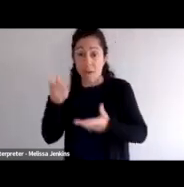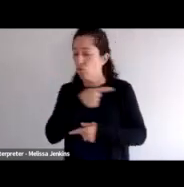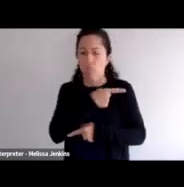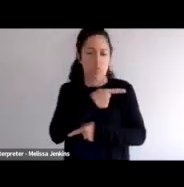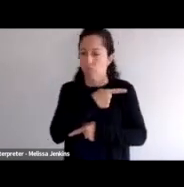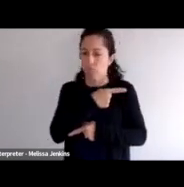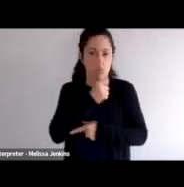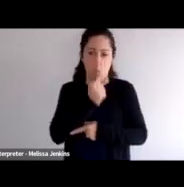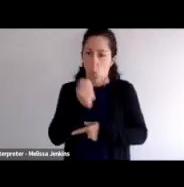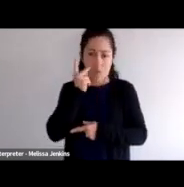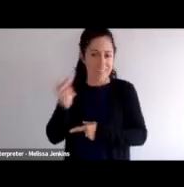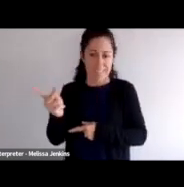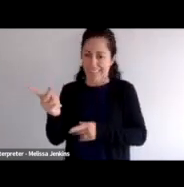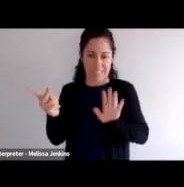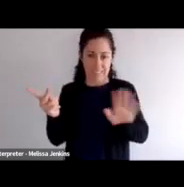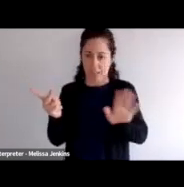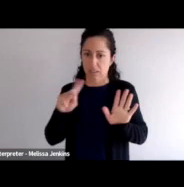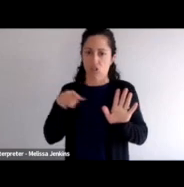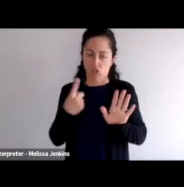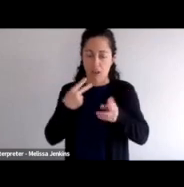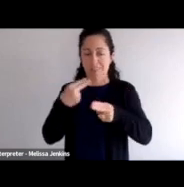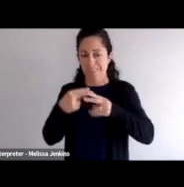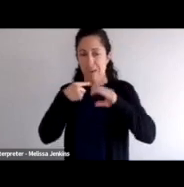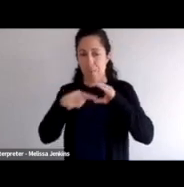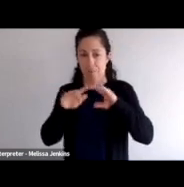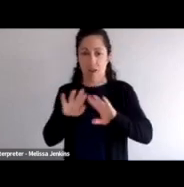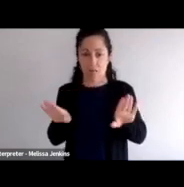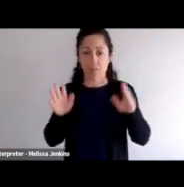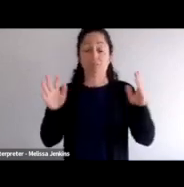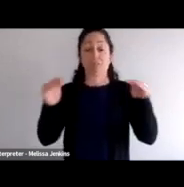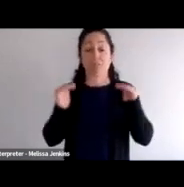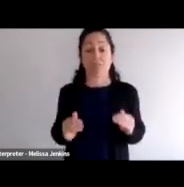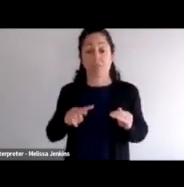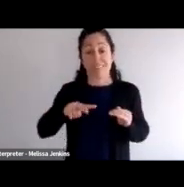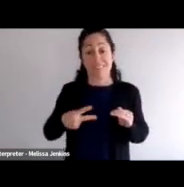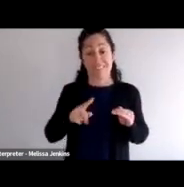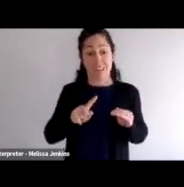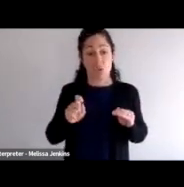The second question is that you want to you want to be included in summaries